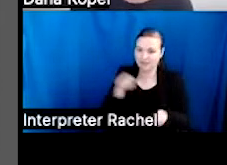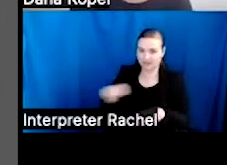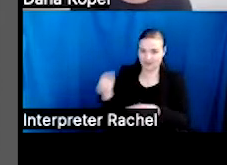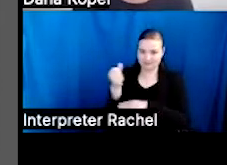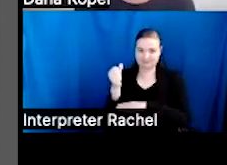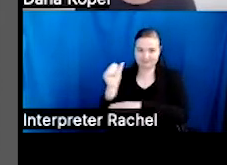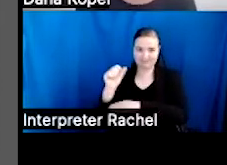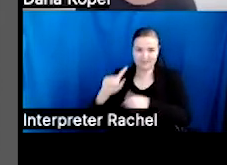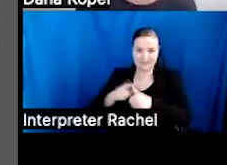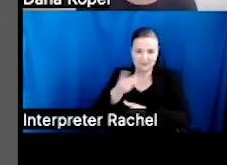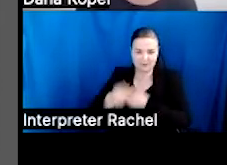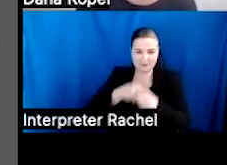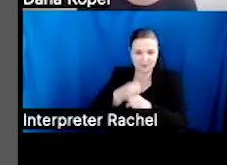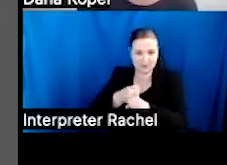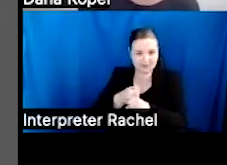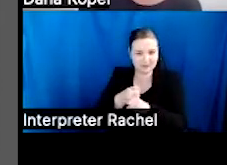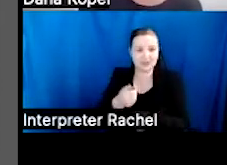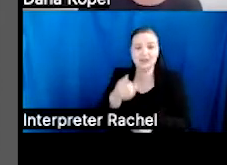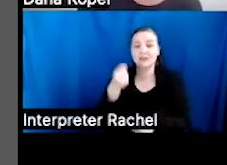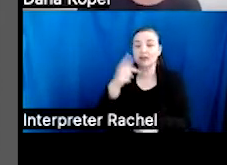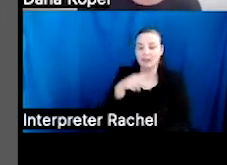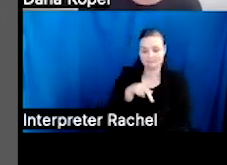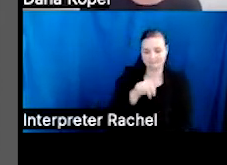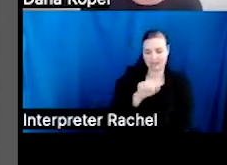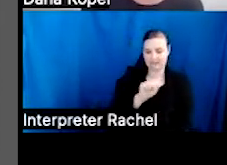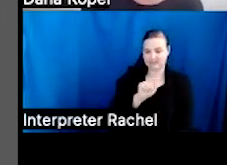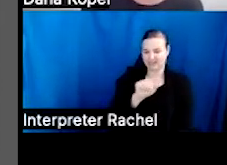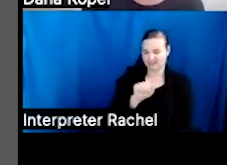that PASTA founders were quick to distinguish themselves from the blue collar workers that